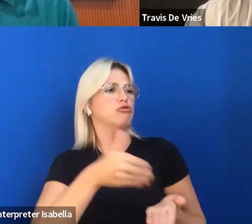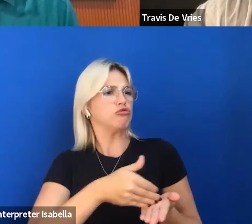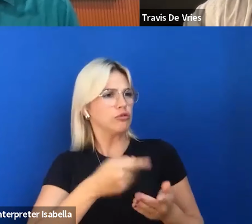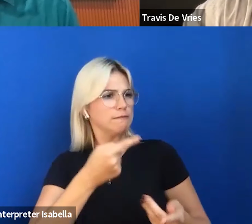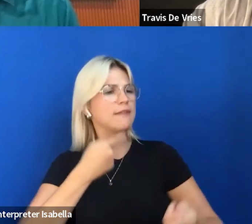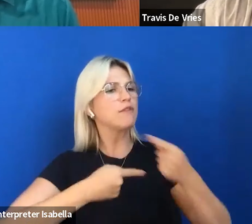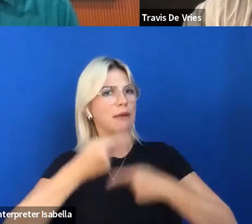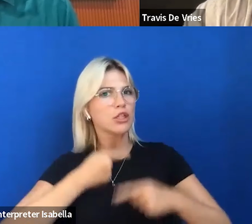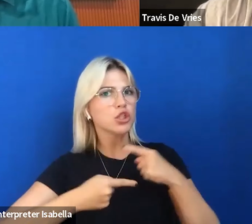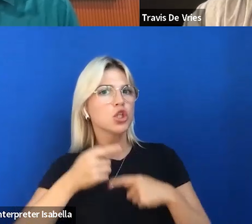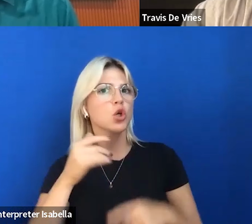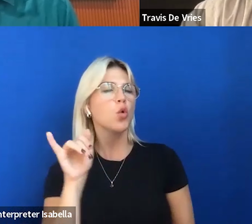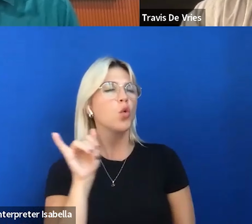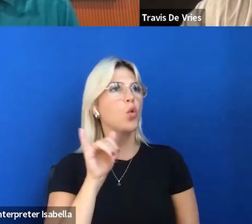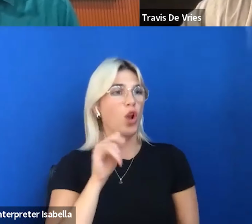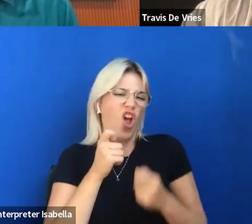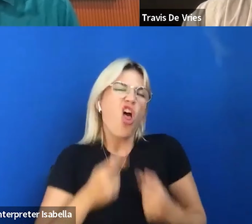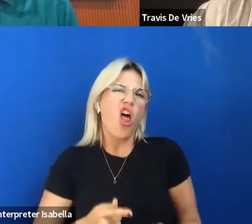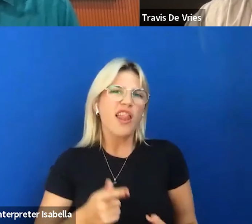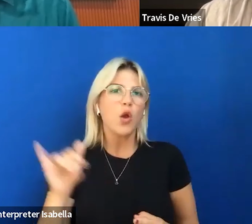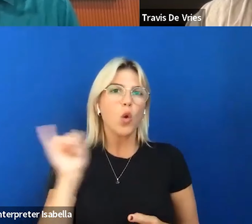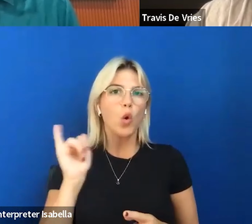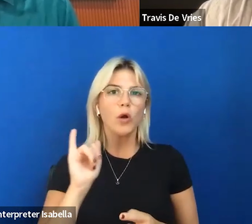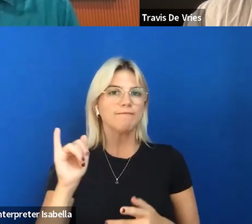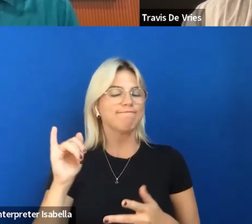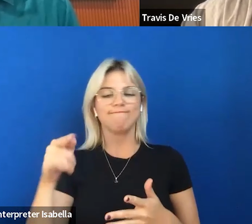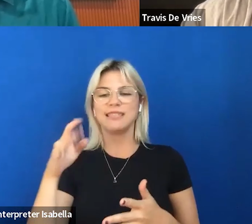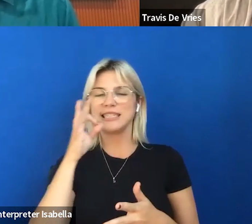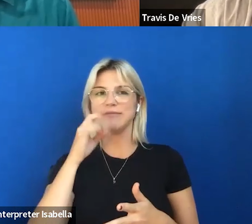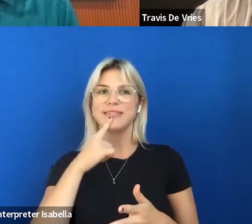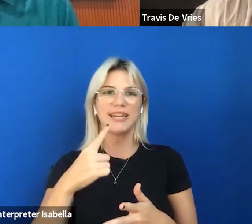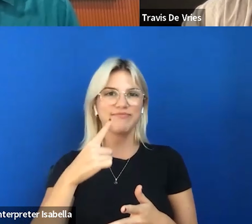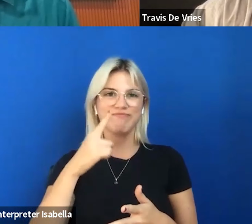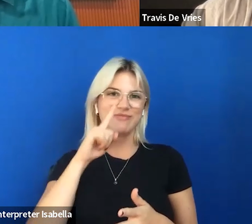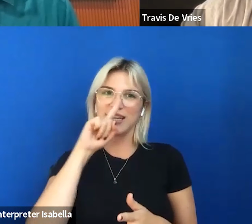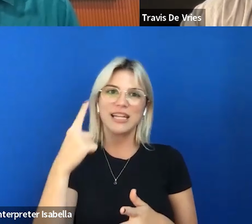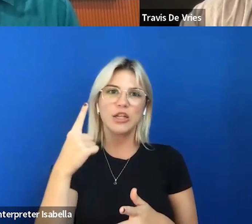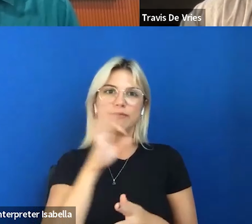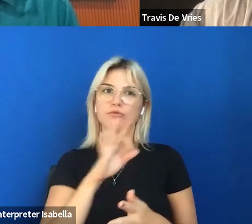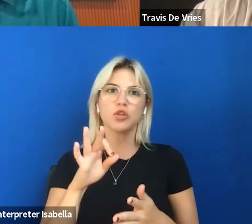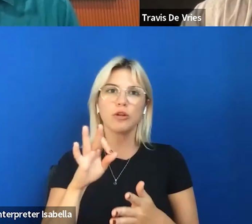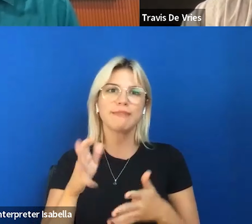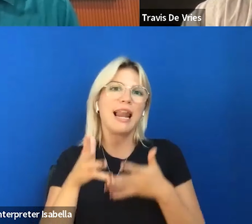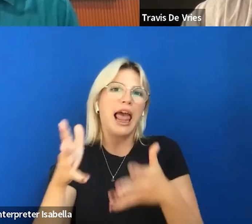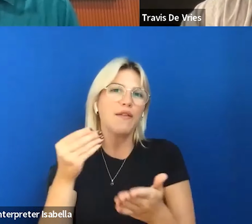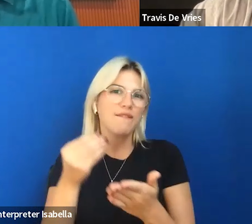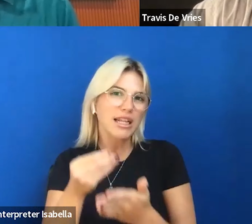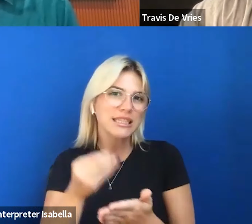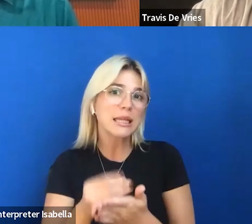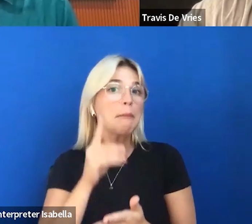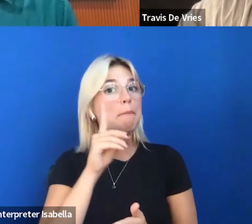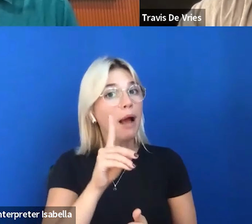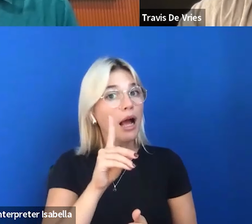or mark the application as ineligible for funding. But that there is an opportunity for further